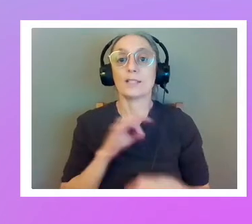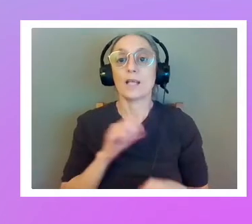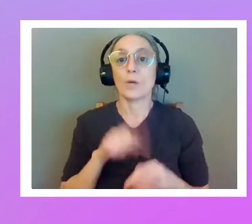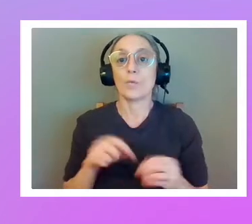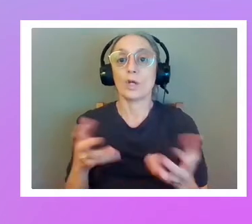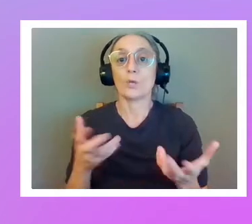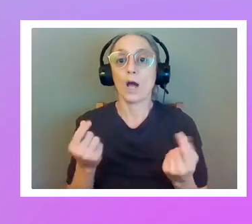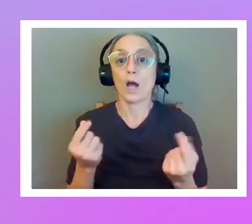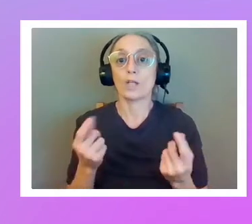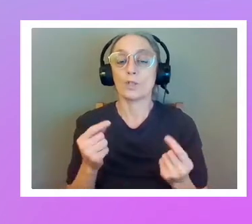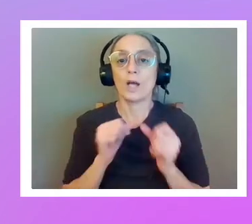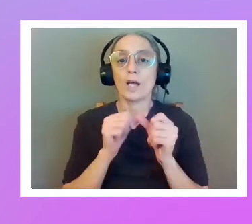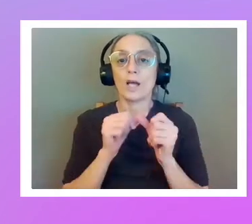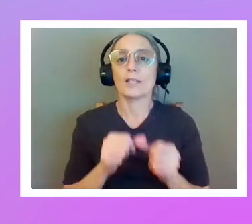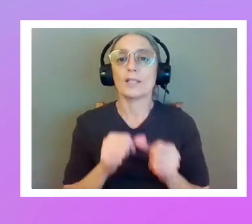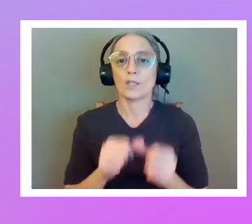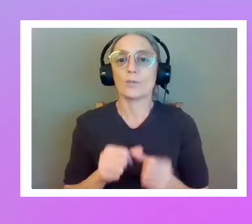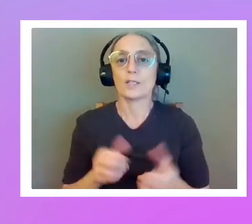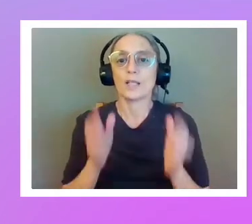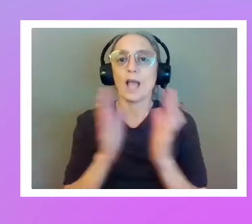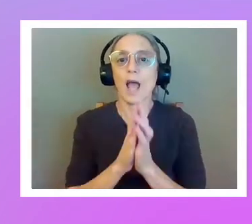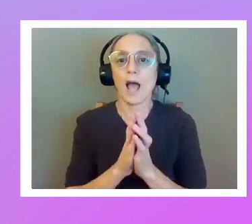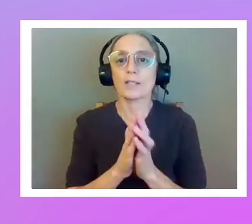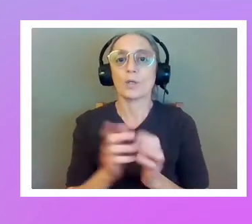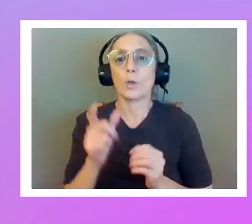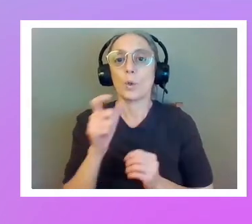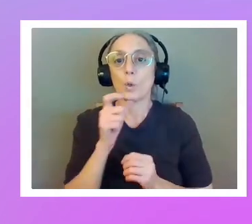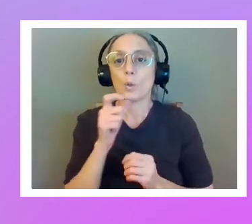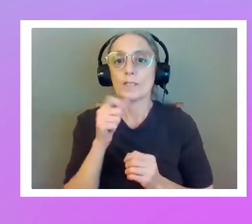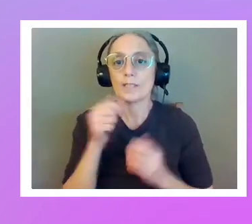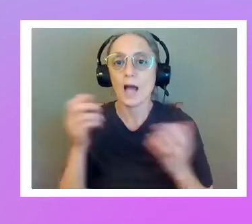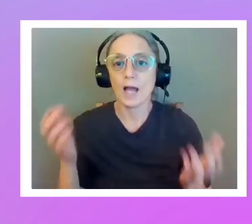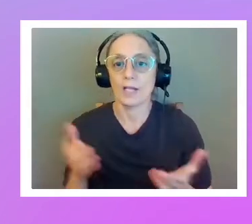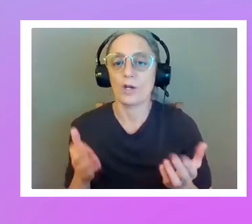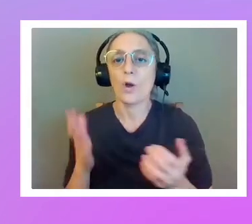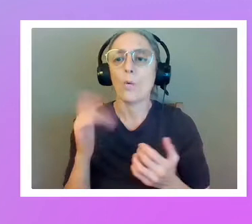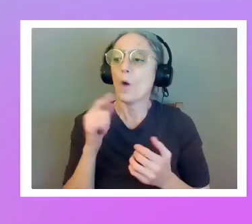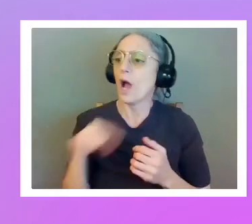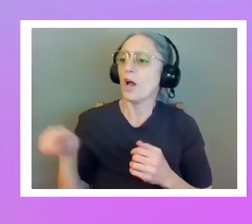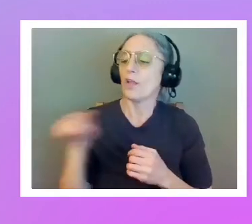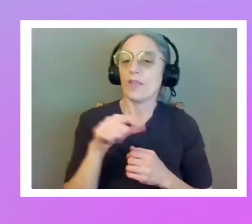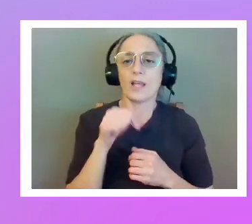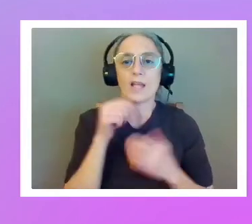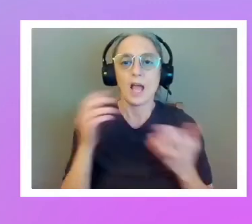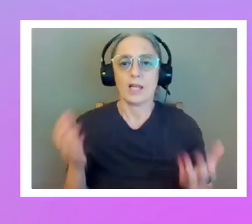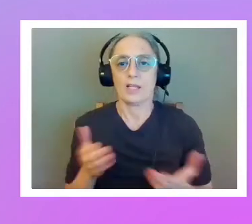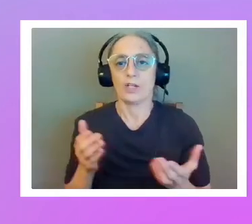ask who is not here, why aren't they here, and what can we do about it?